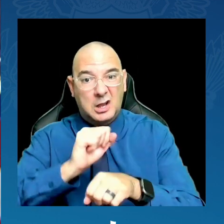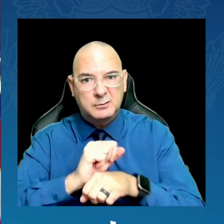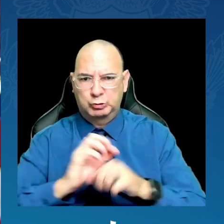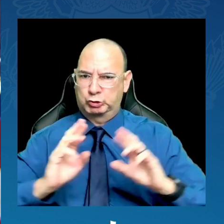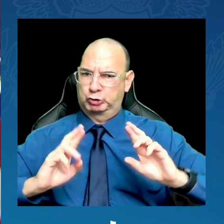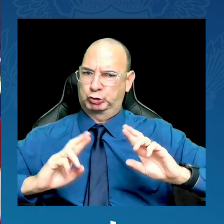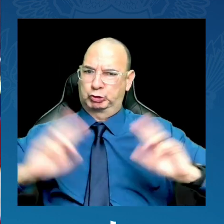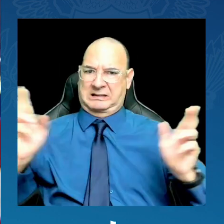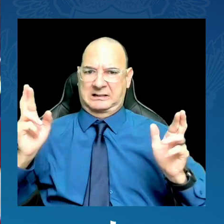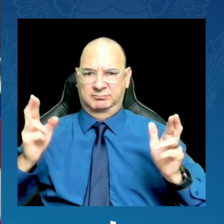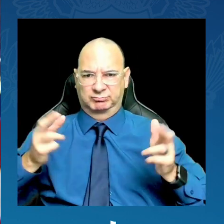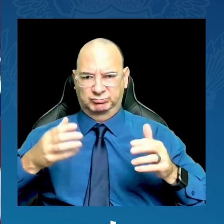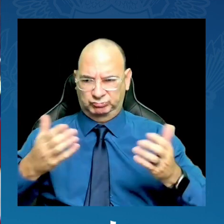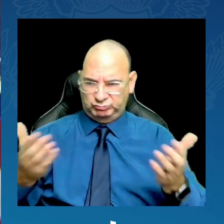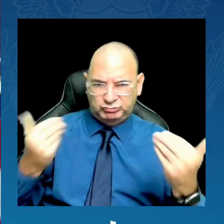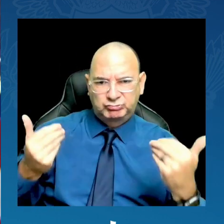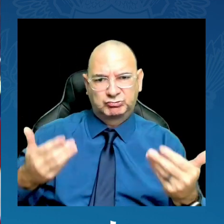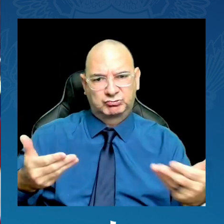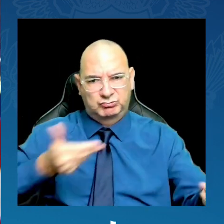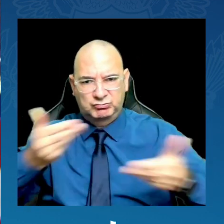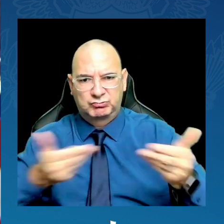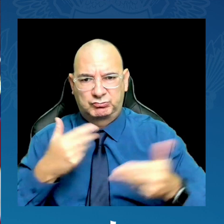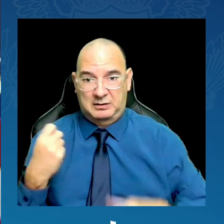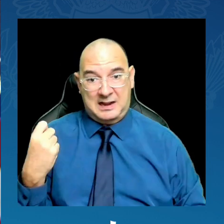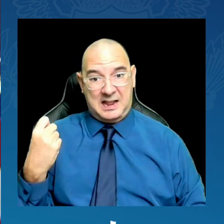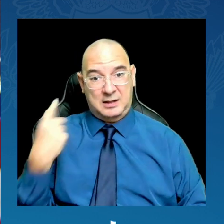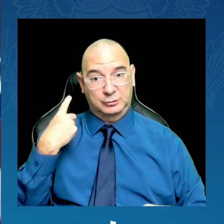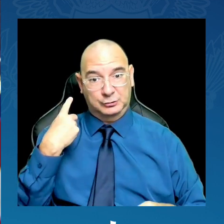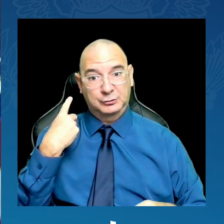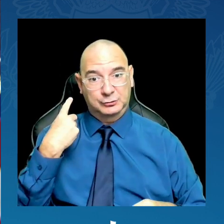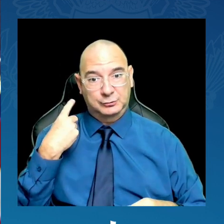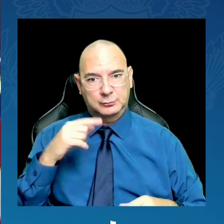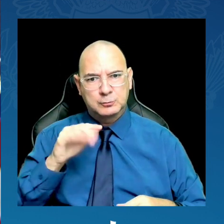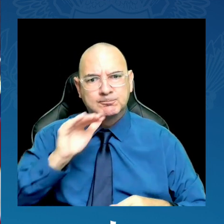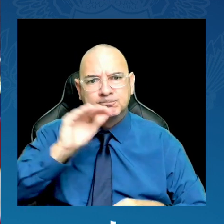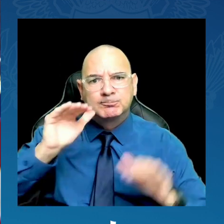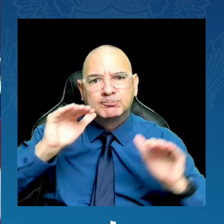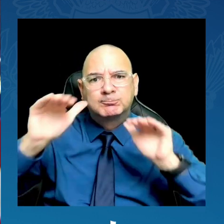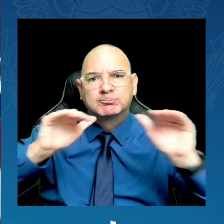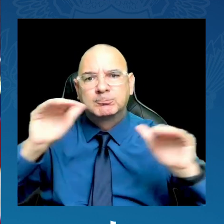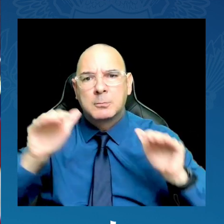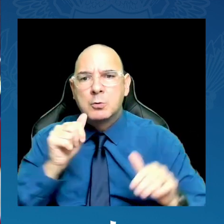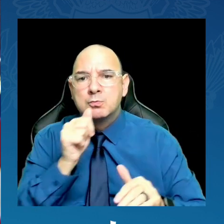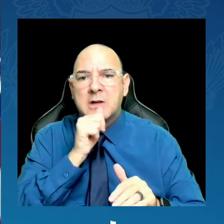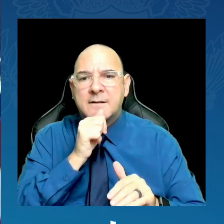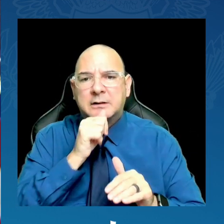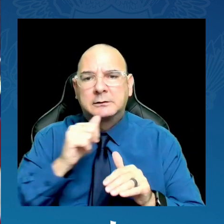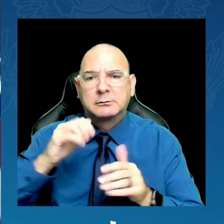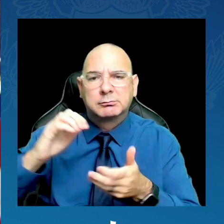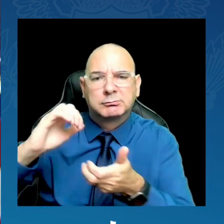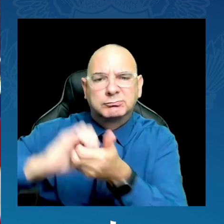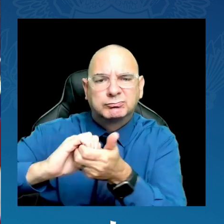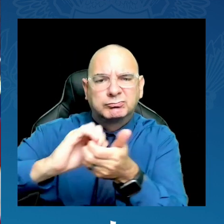Last year, I called on private sector leaders to help our nation address, then, this workforce need.